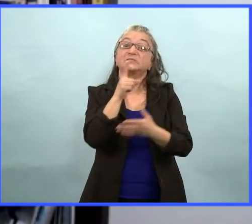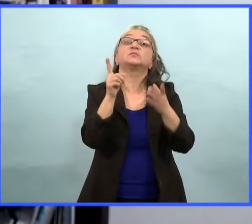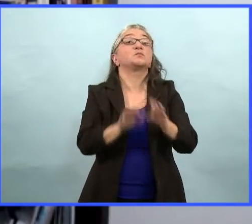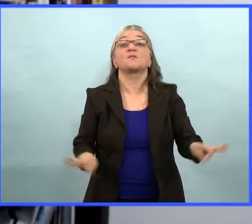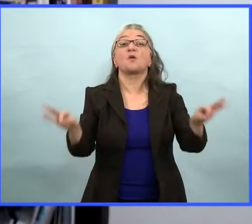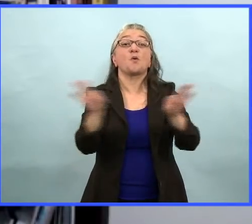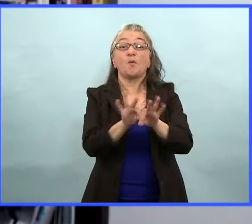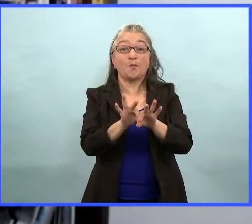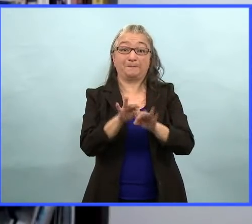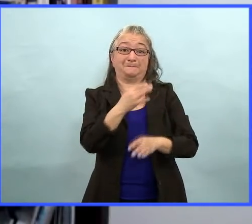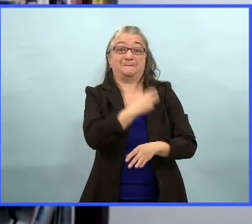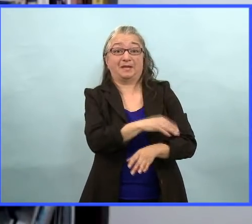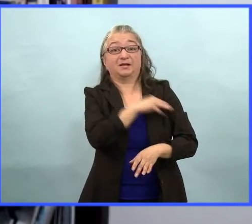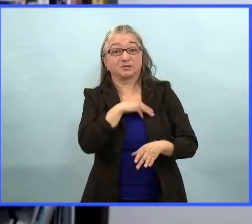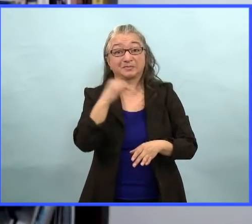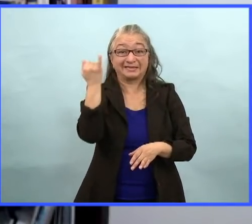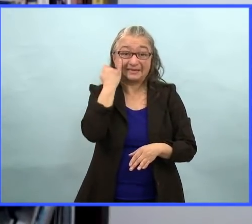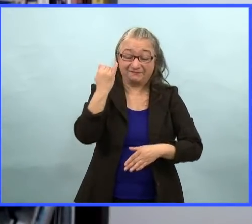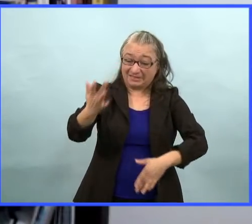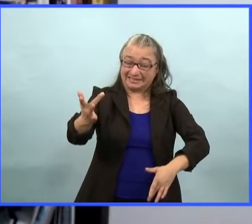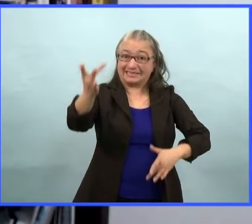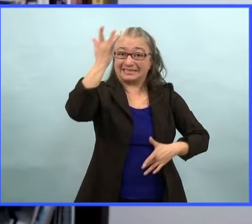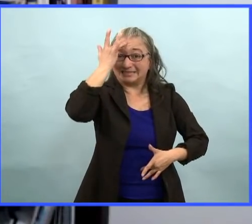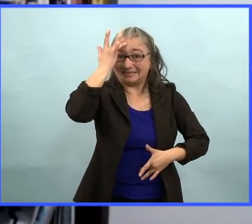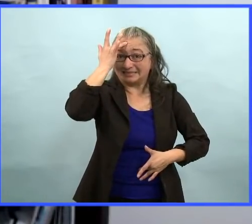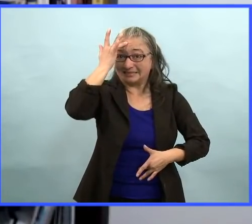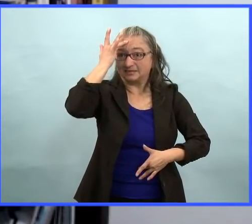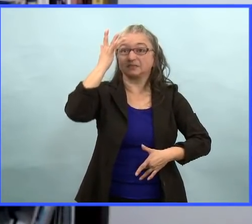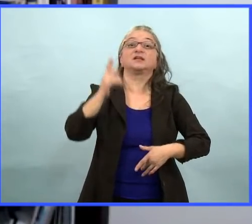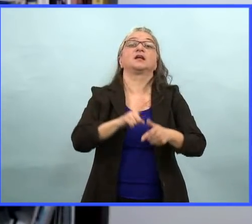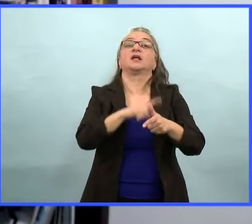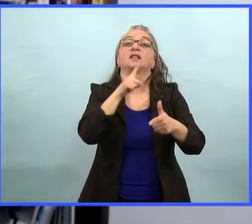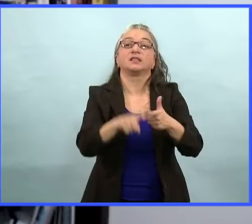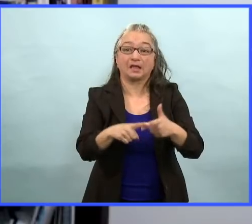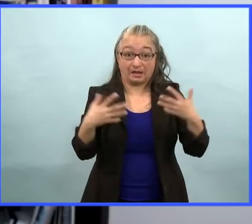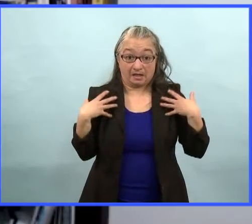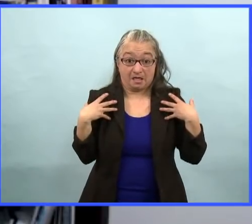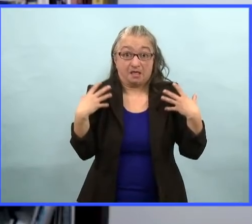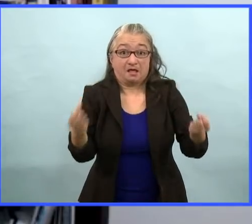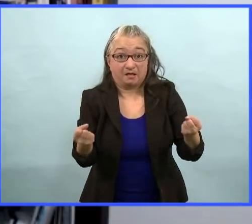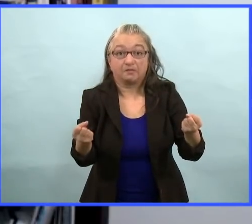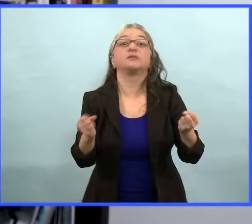from their infection before they come to any clinic for an additional dose that's